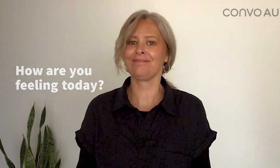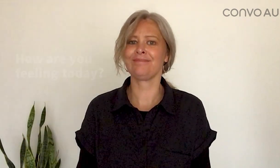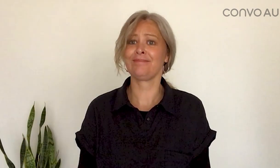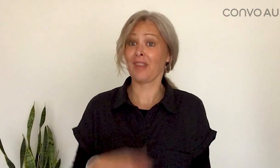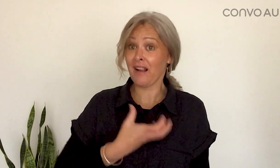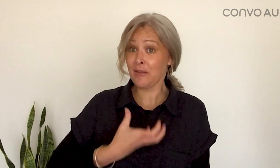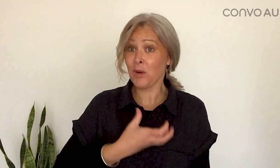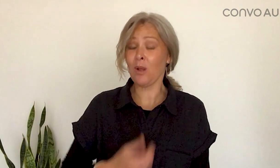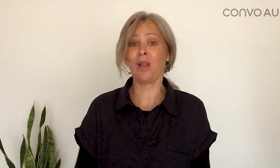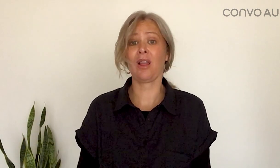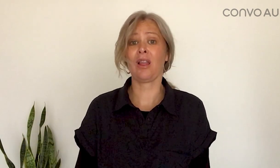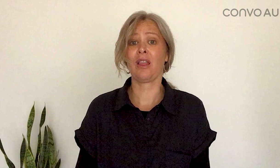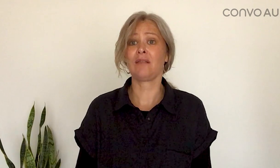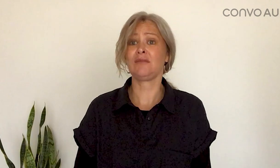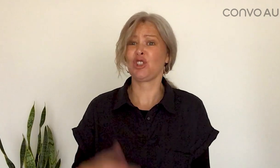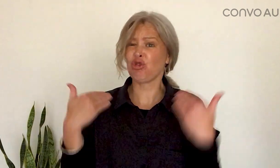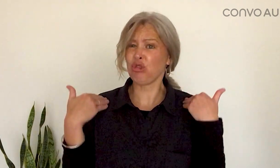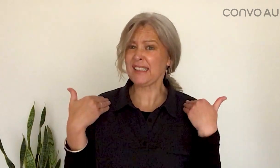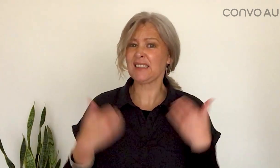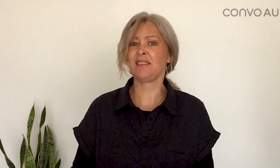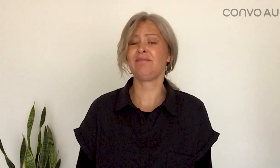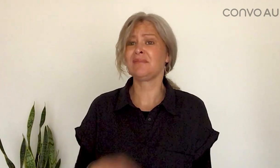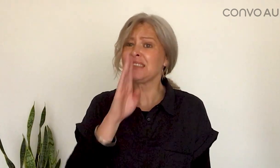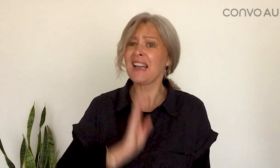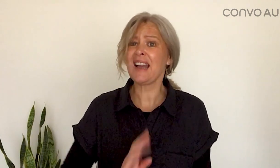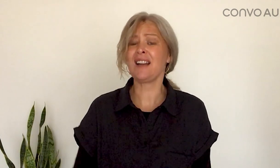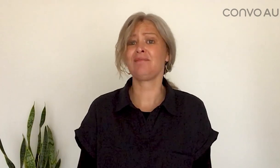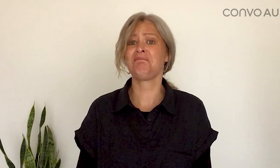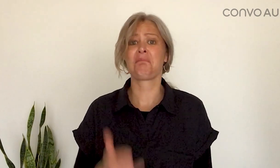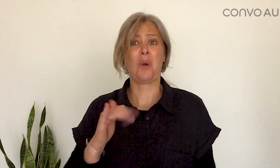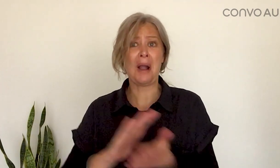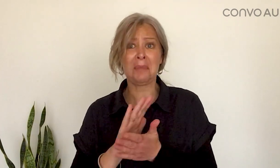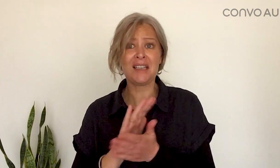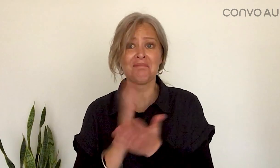Comfortable, stressed, sad, or happy?